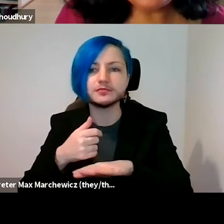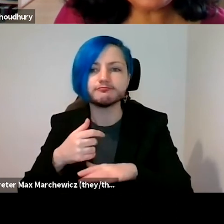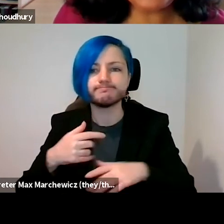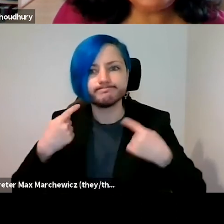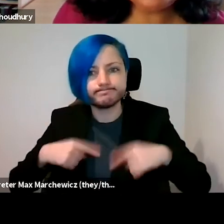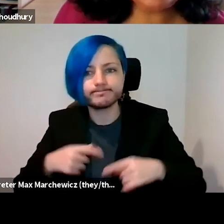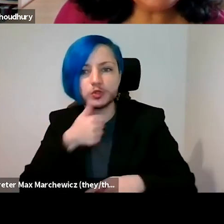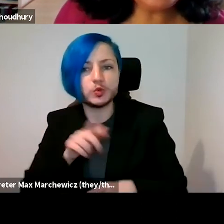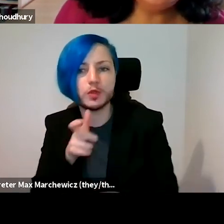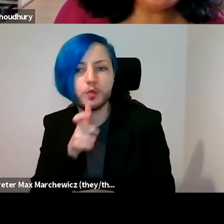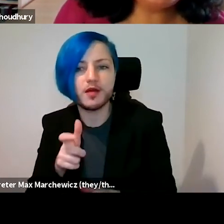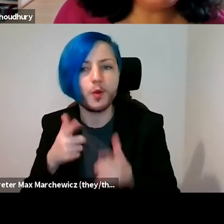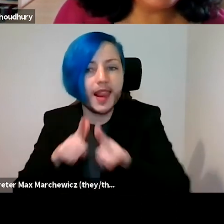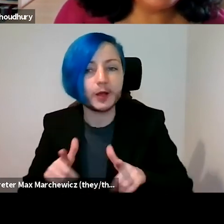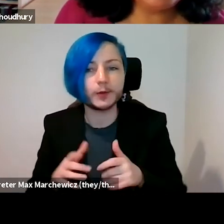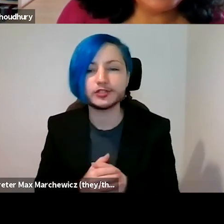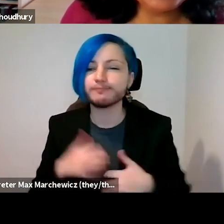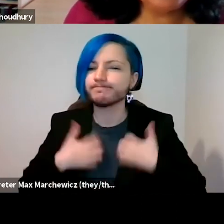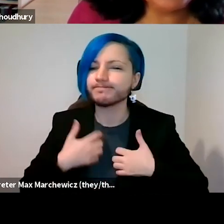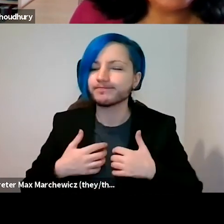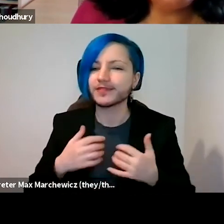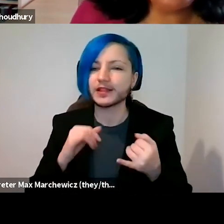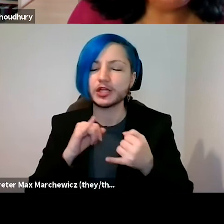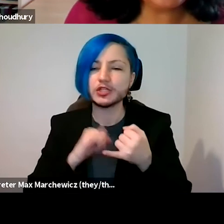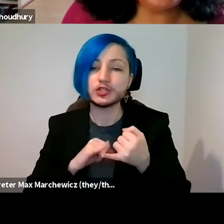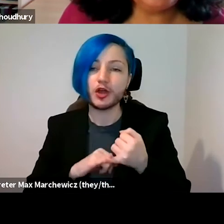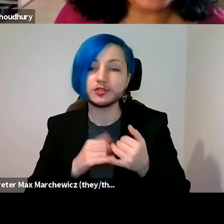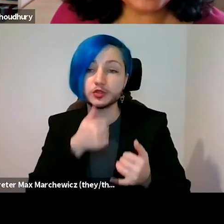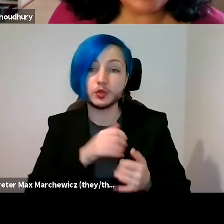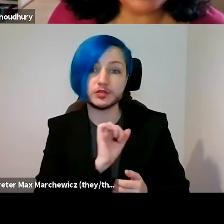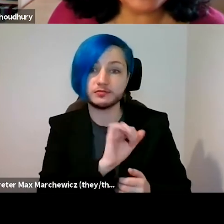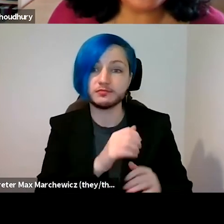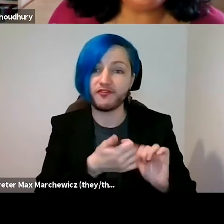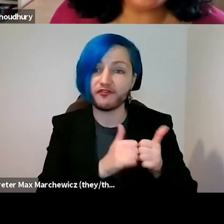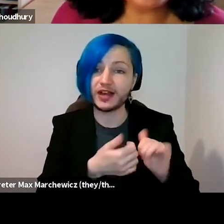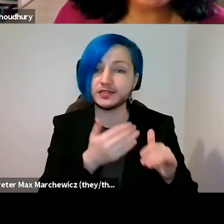It's interesting that Scott used his friend's, Ferguson's words in the belief that linguistic knowledge would create